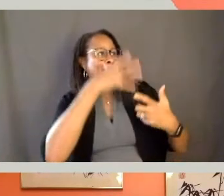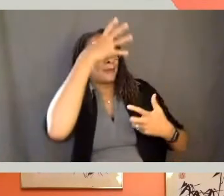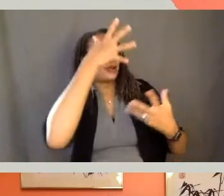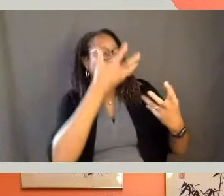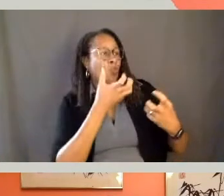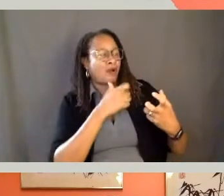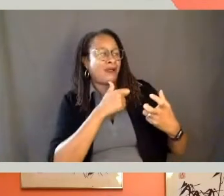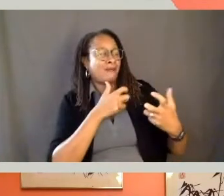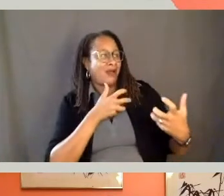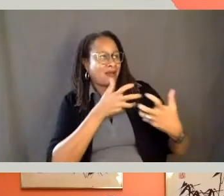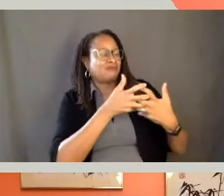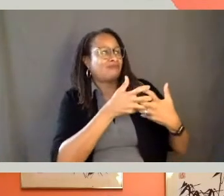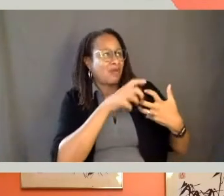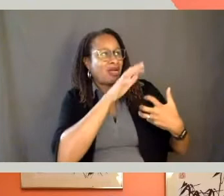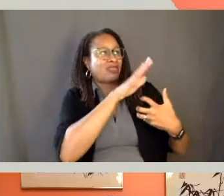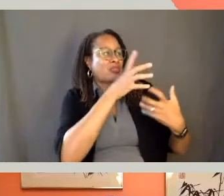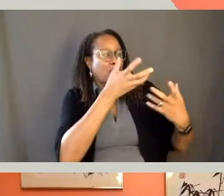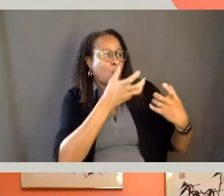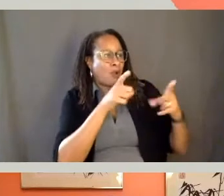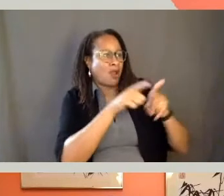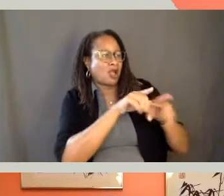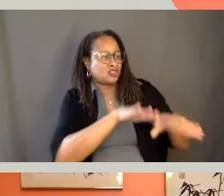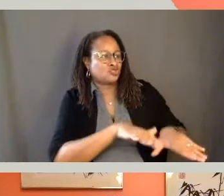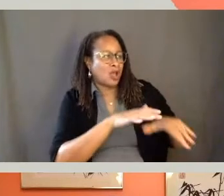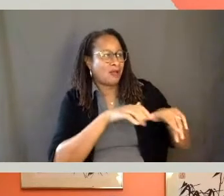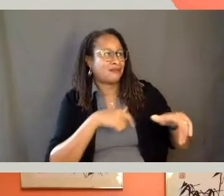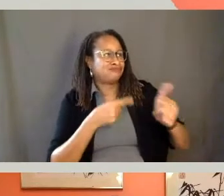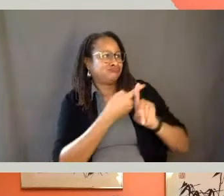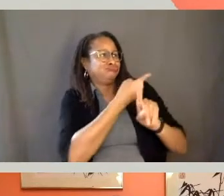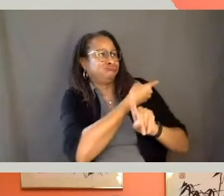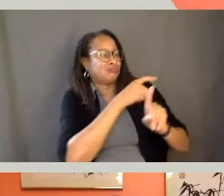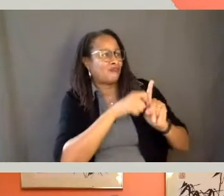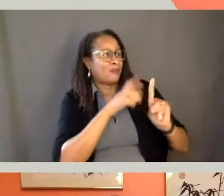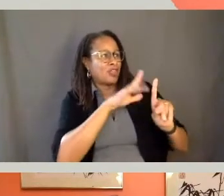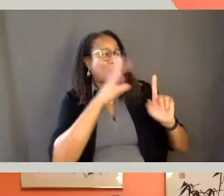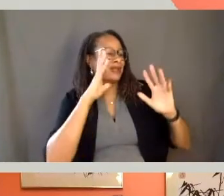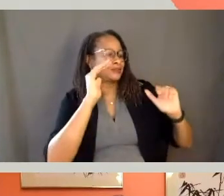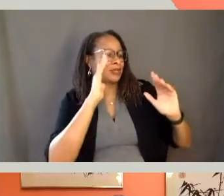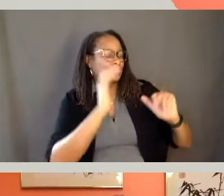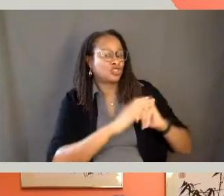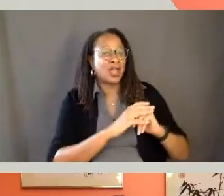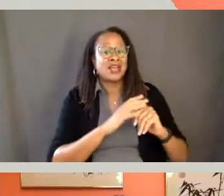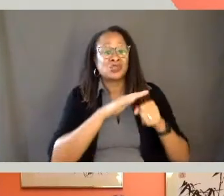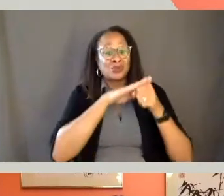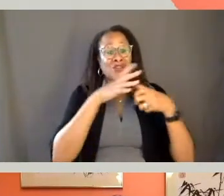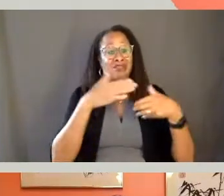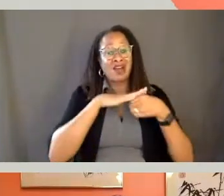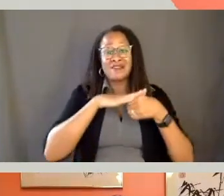And so there's a real tension in terms of how the film was received